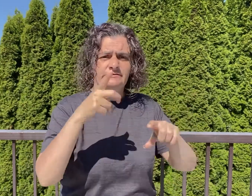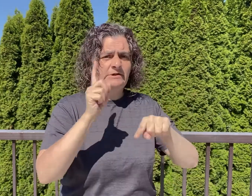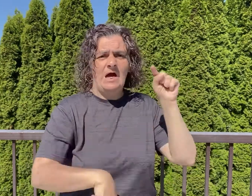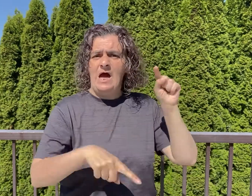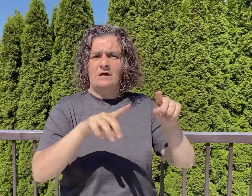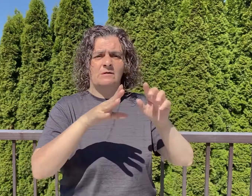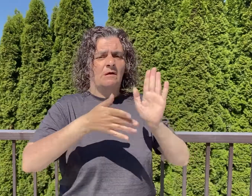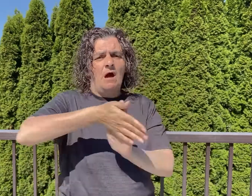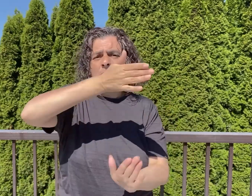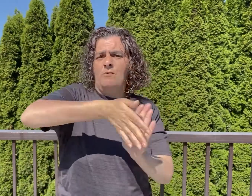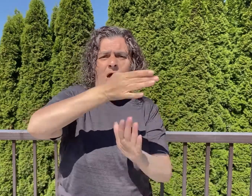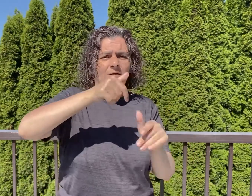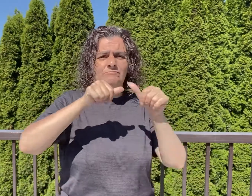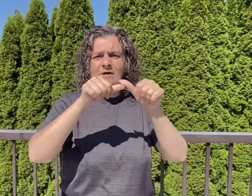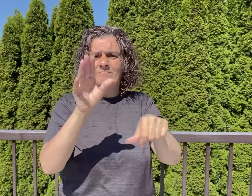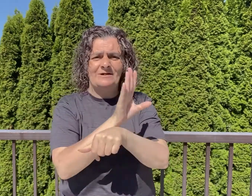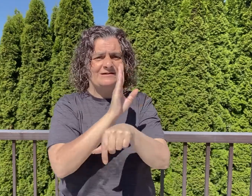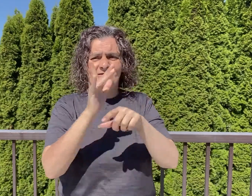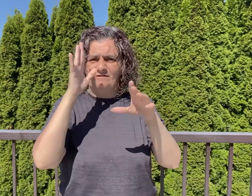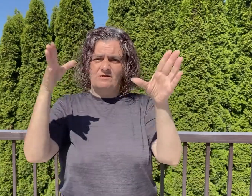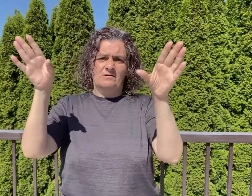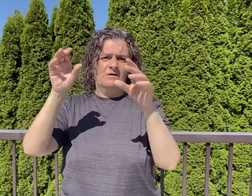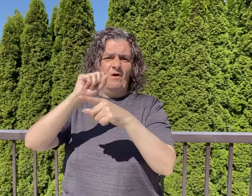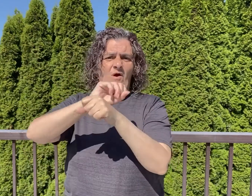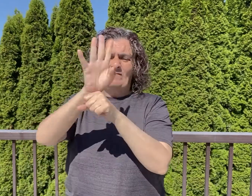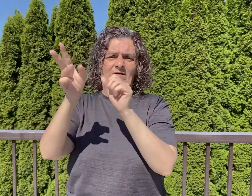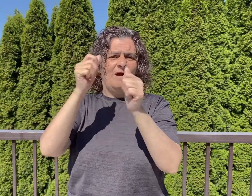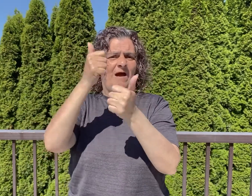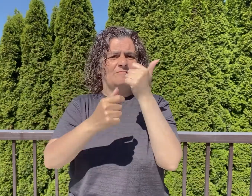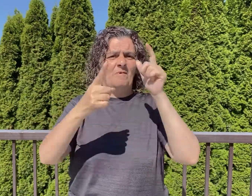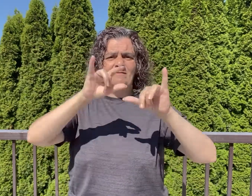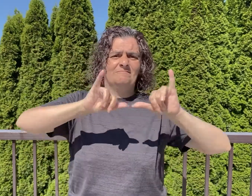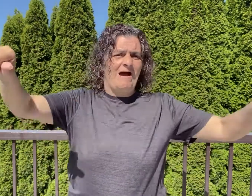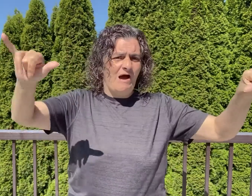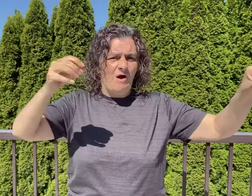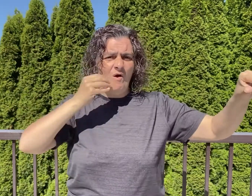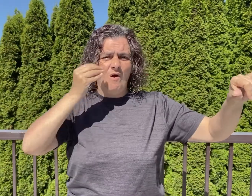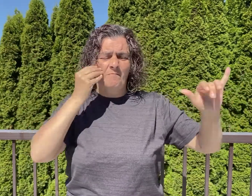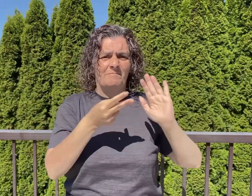to a standstill because of the stay at home order.